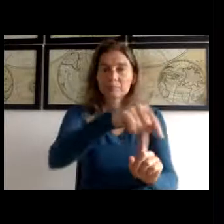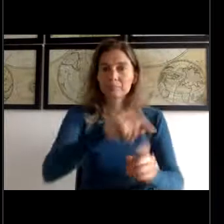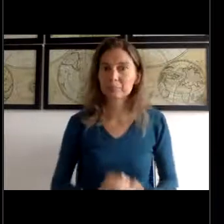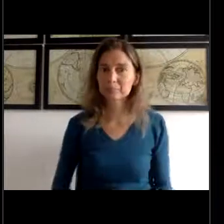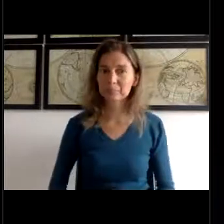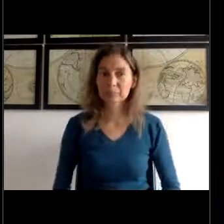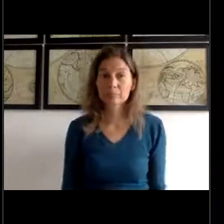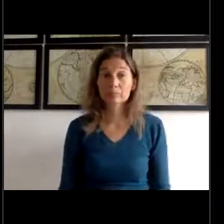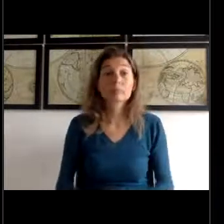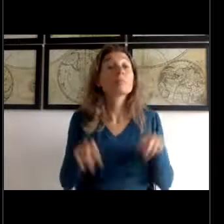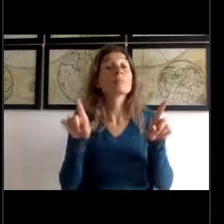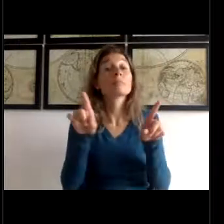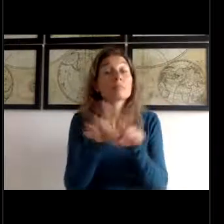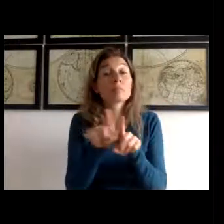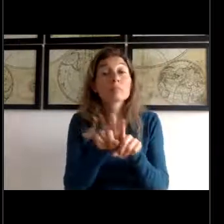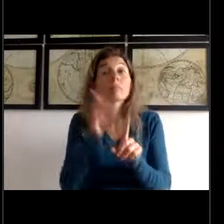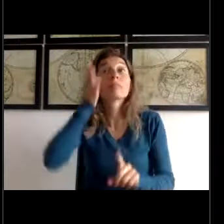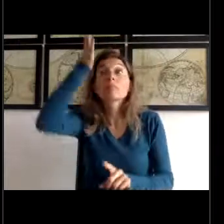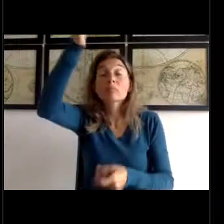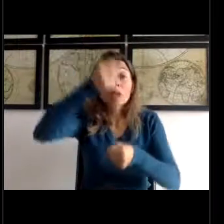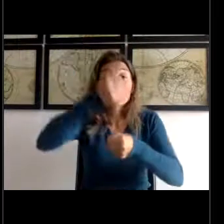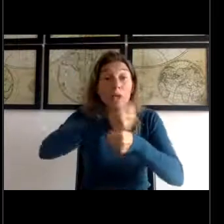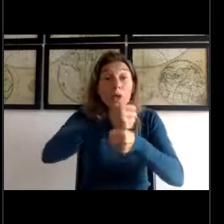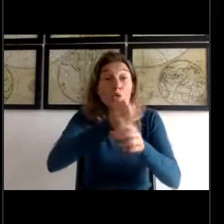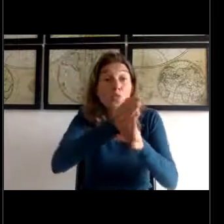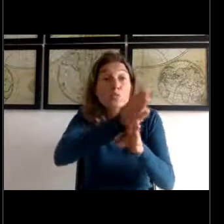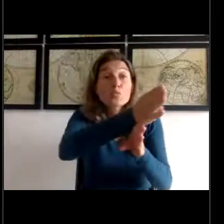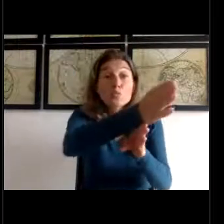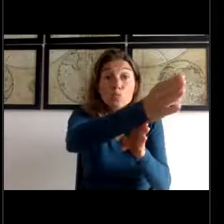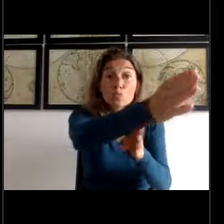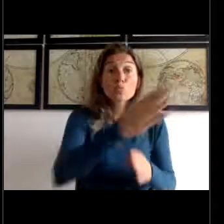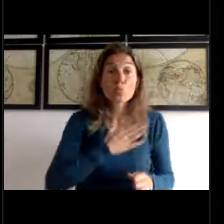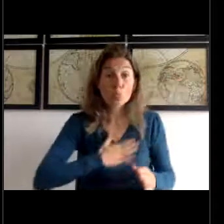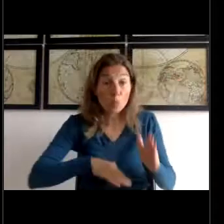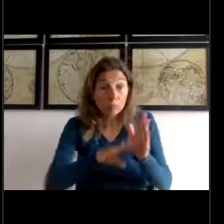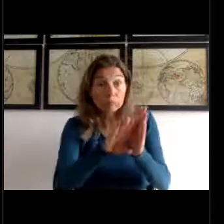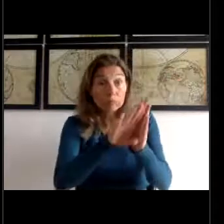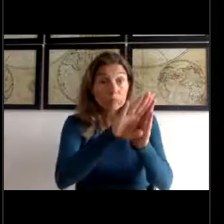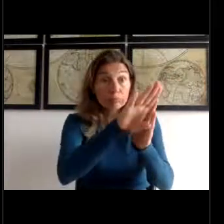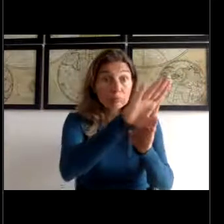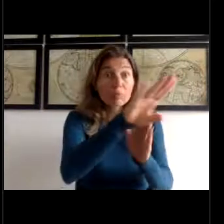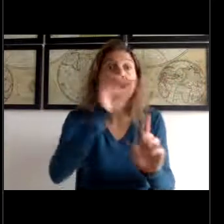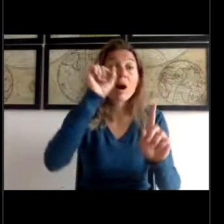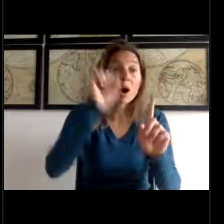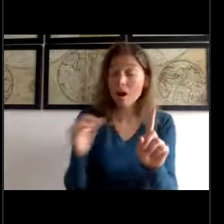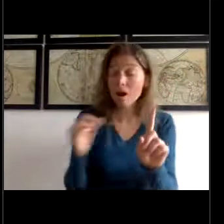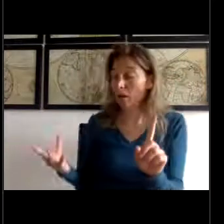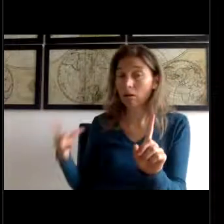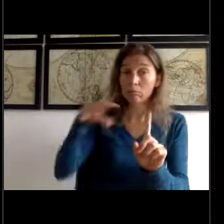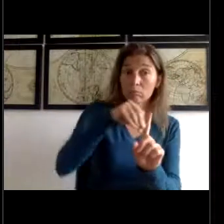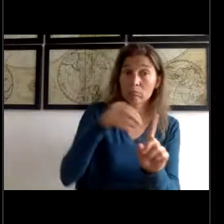and upon the completion volunteers might have like rich skills and better opportunities to find employment as well.